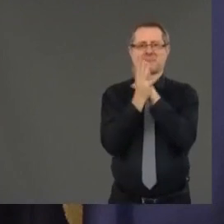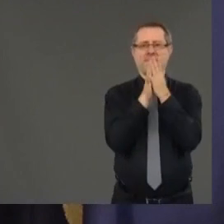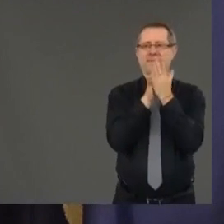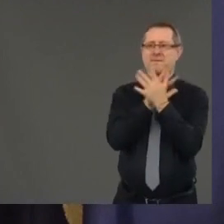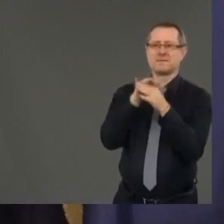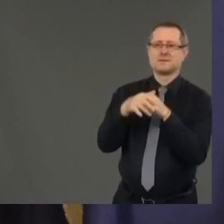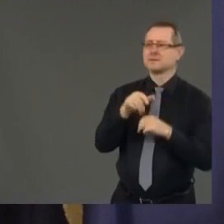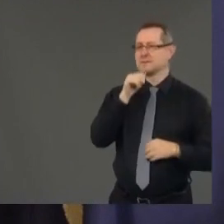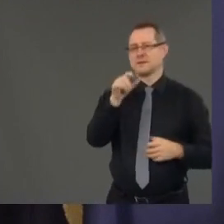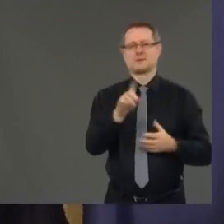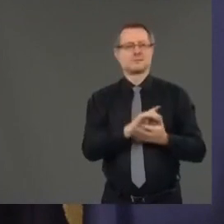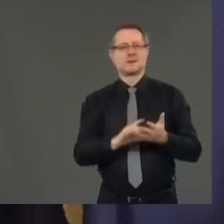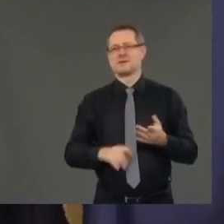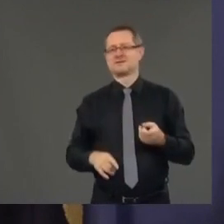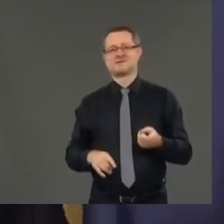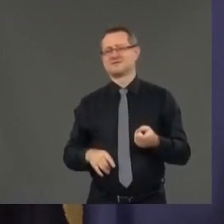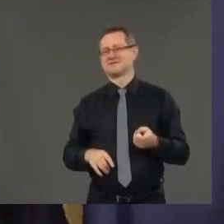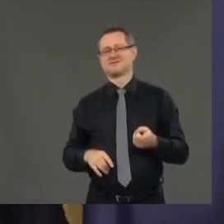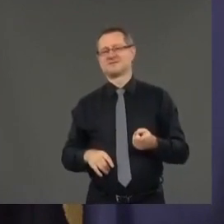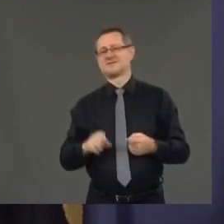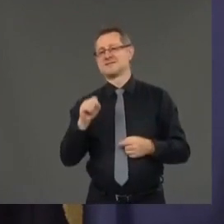DOOR DRINKING YOU DON'T SIT AT A